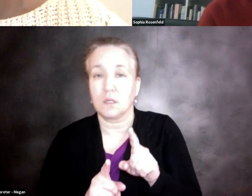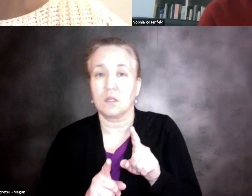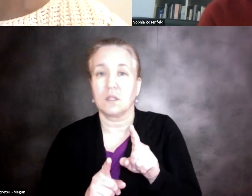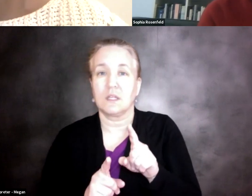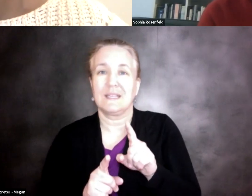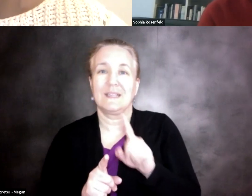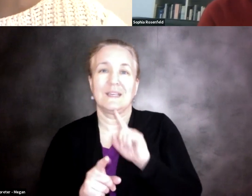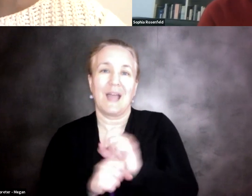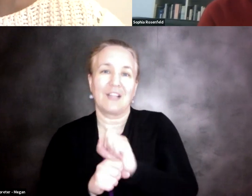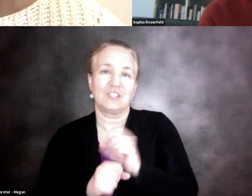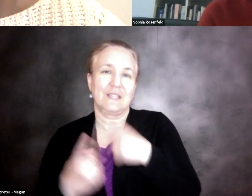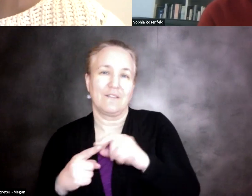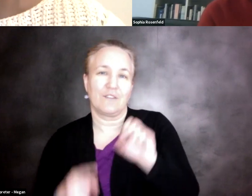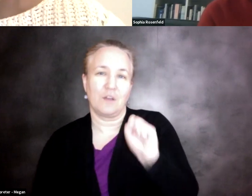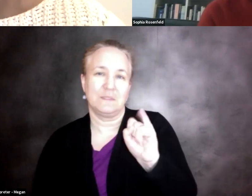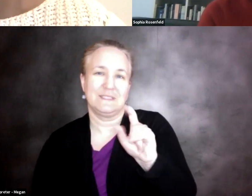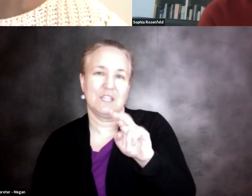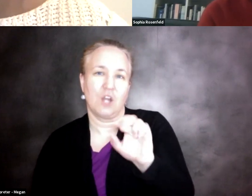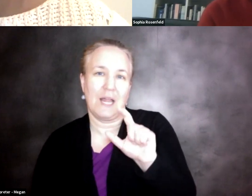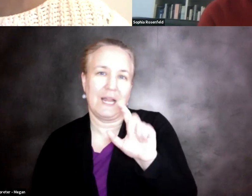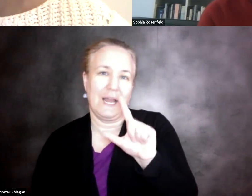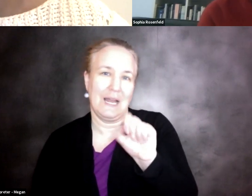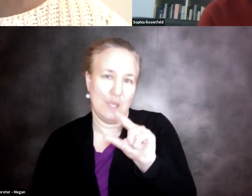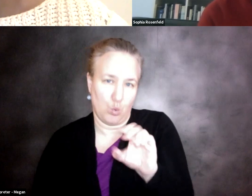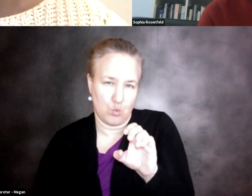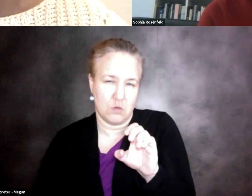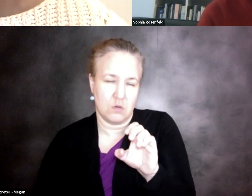from Sierra Leone, which is not too far off.